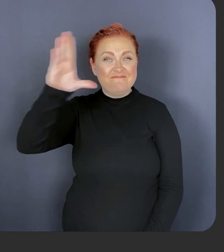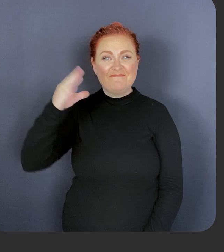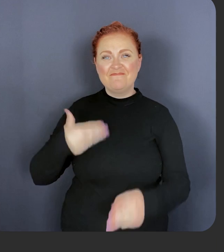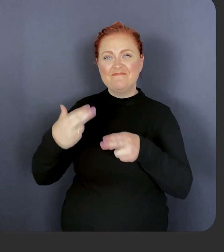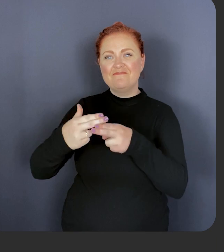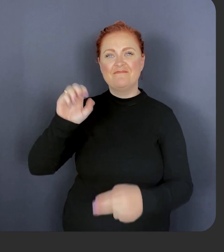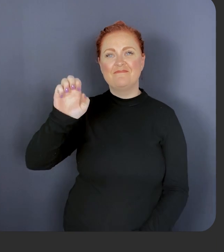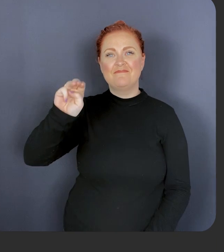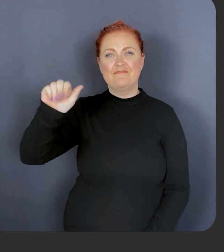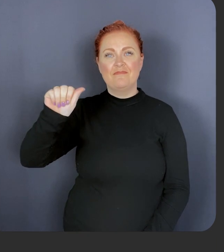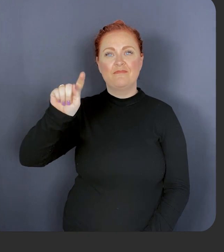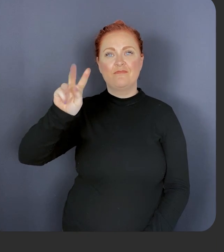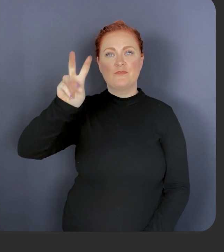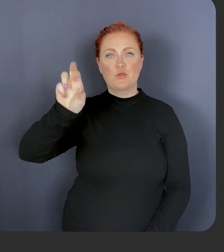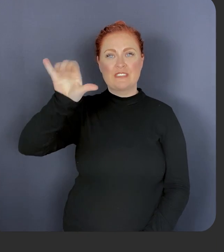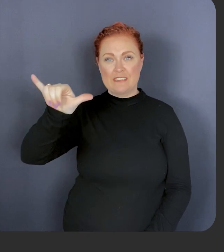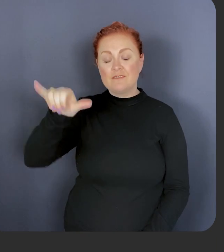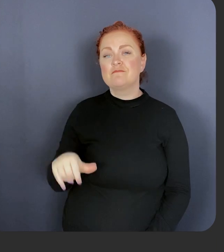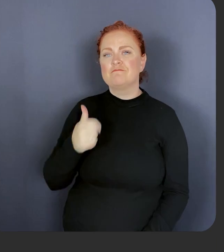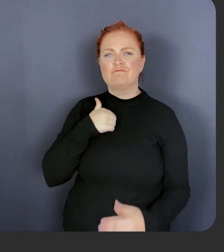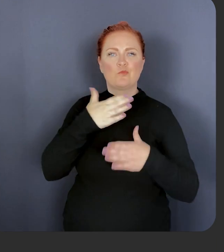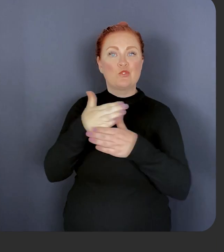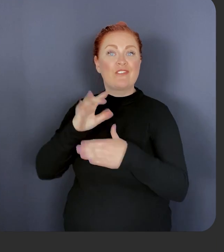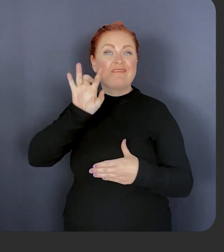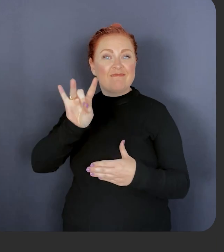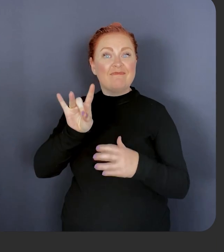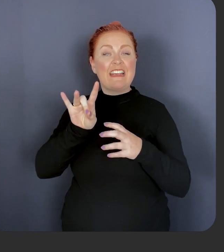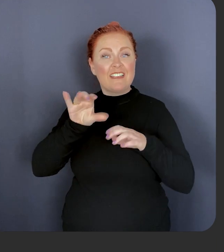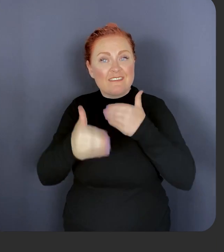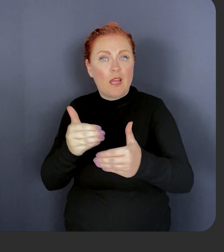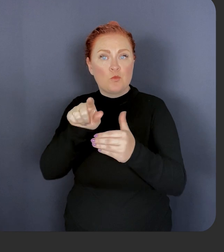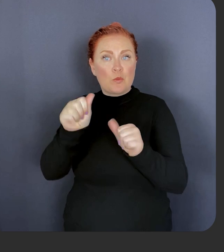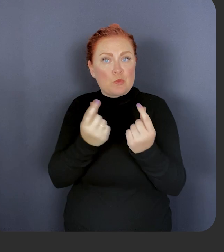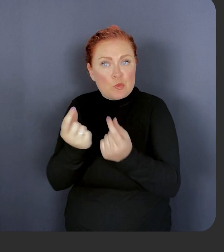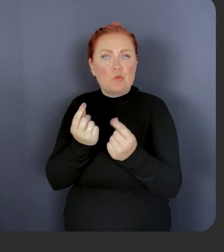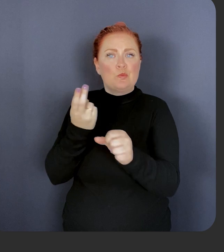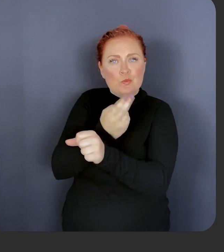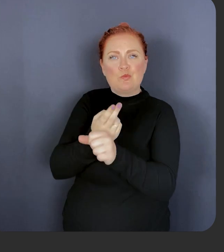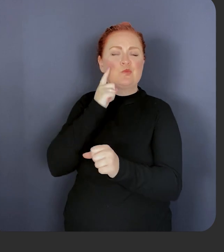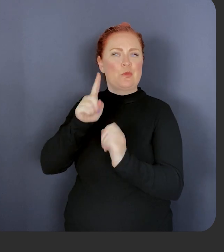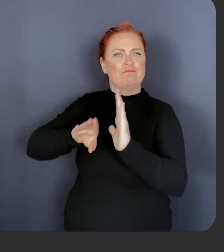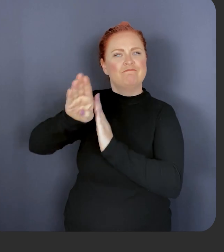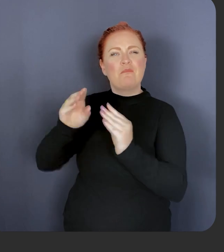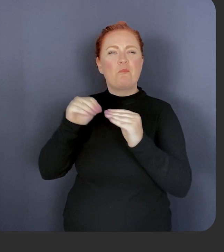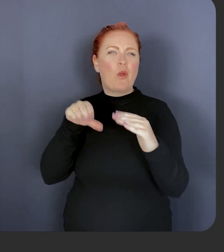Hi. I'm Emma Twersky, and today, I'm going to share eight actionable steps to build more accessibly with Angular.